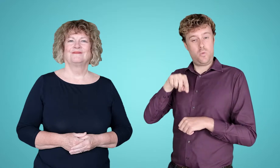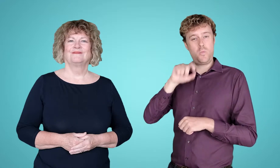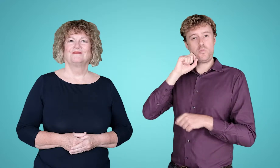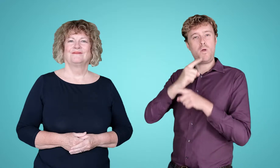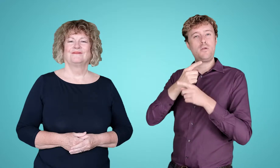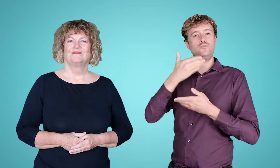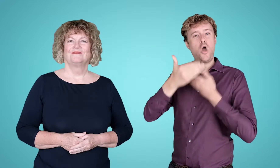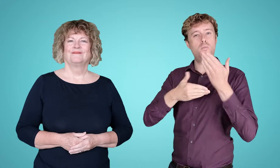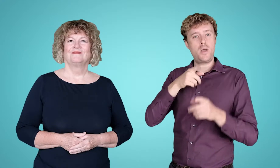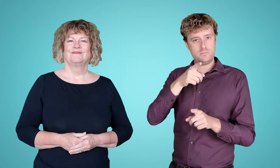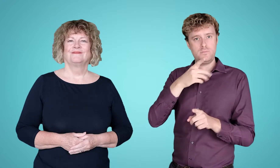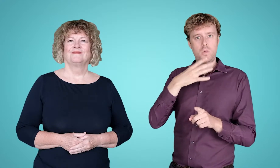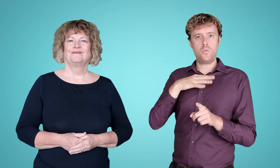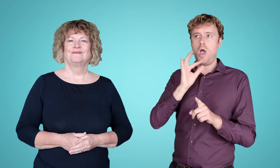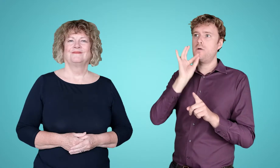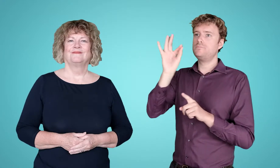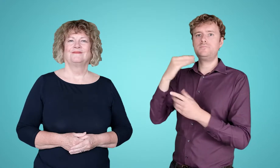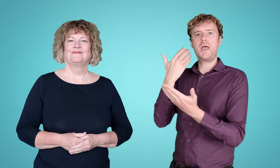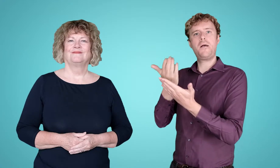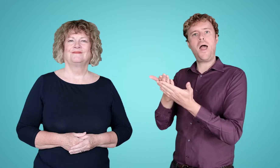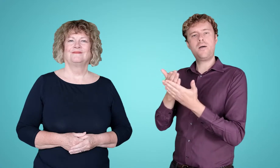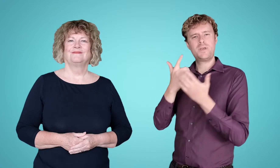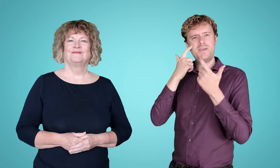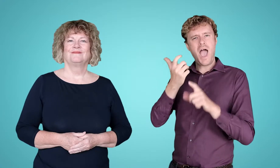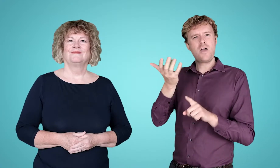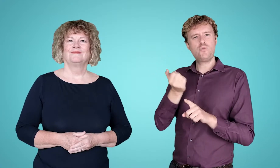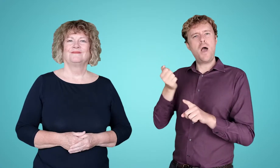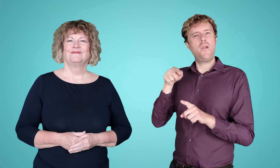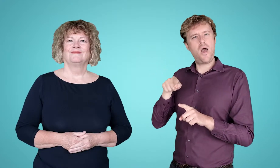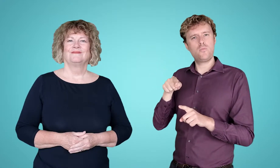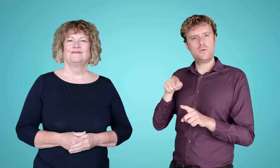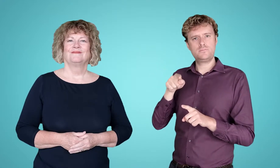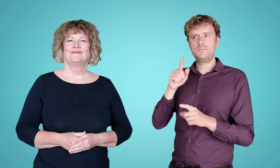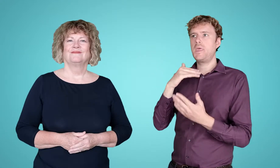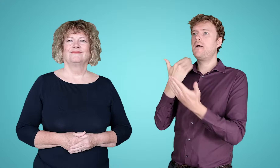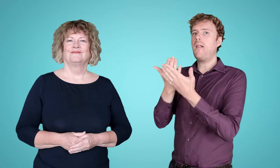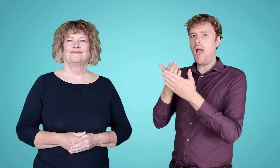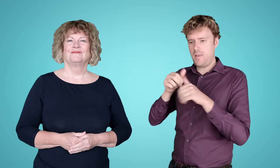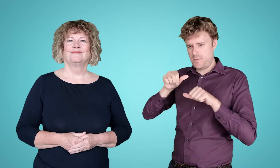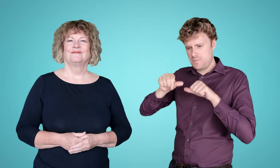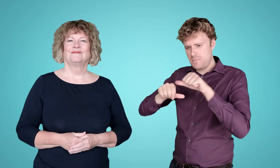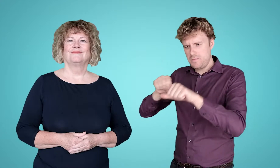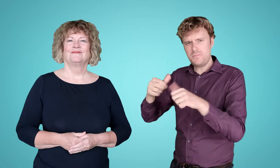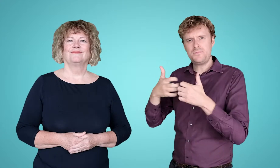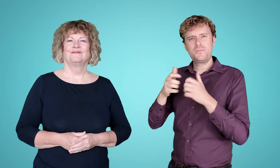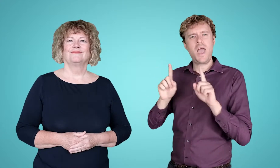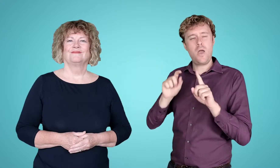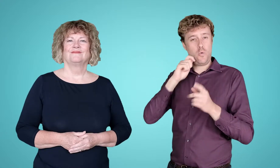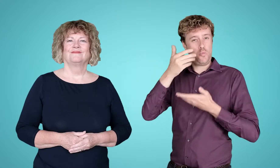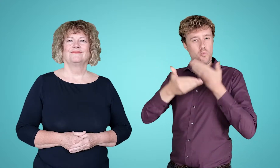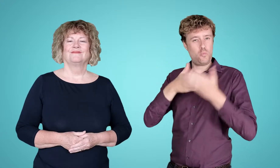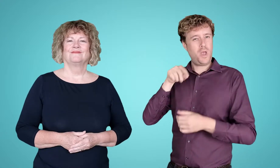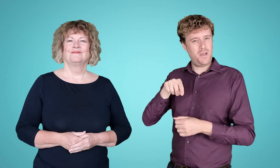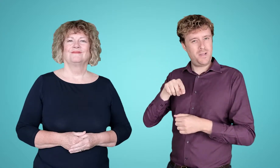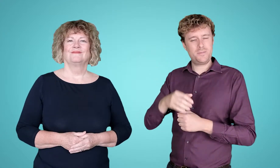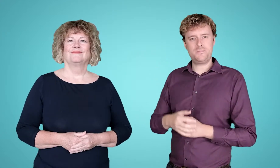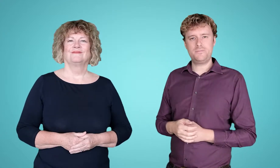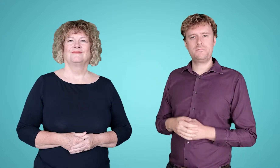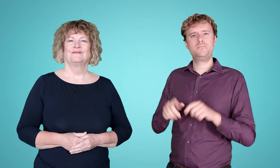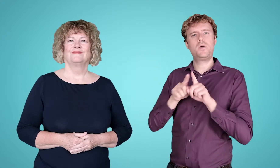how to apply for Carer’s Allowance,